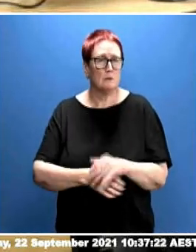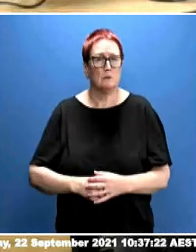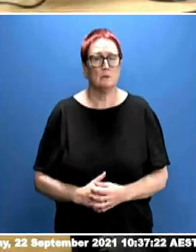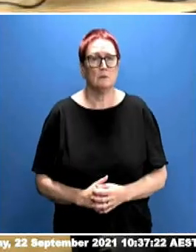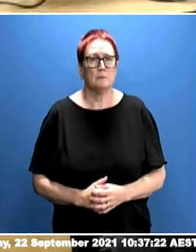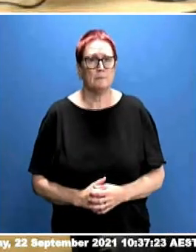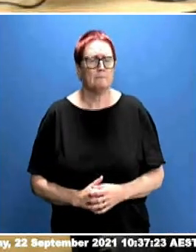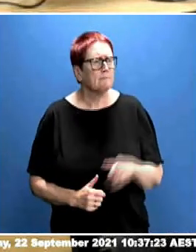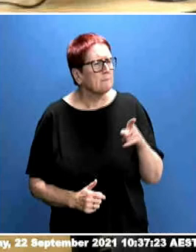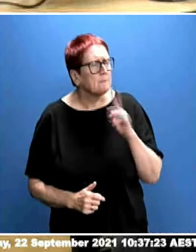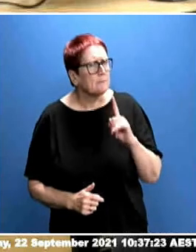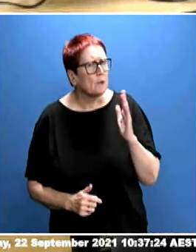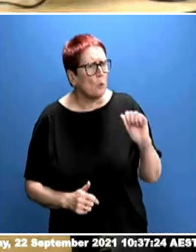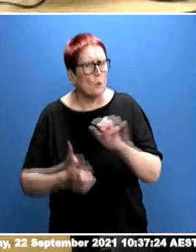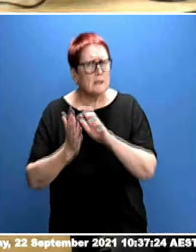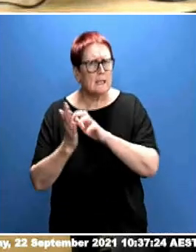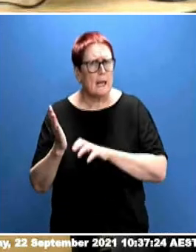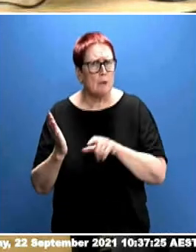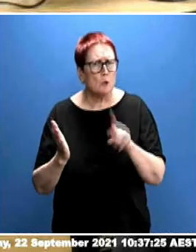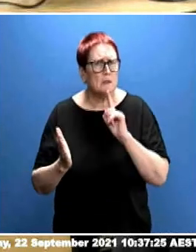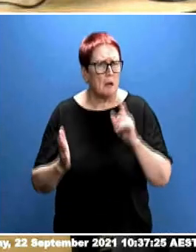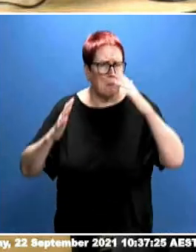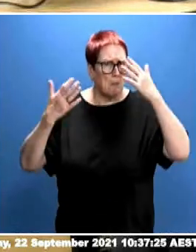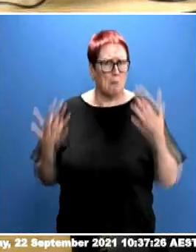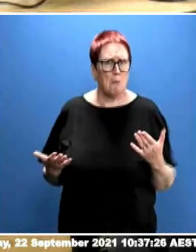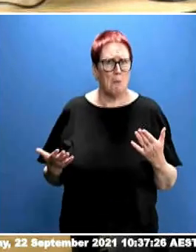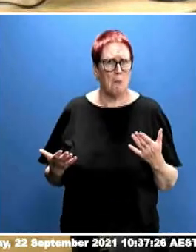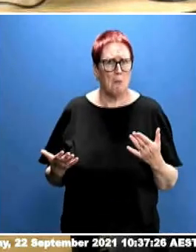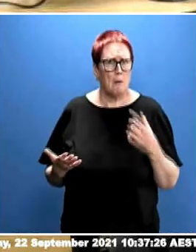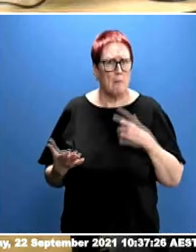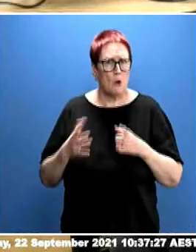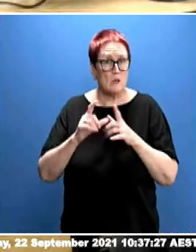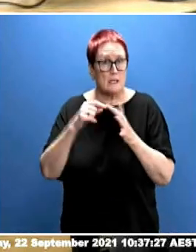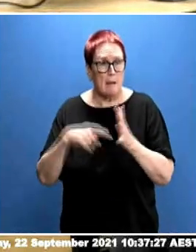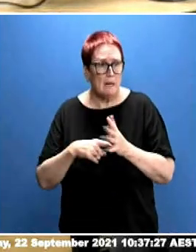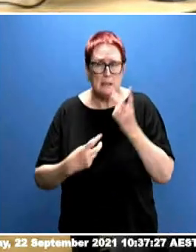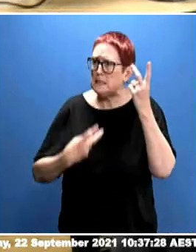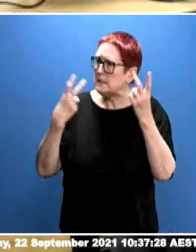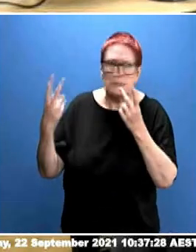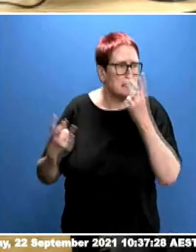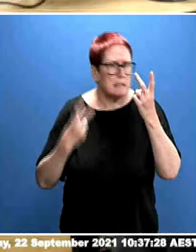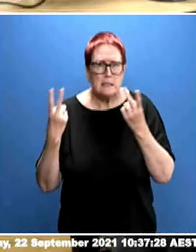In your statement you say that you weren't aware that that was because the Department was looking for a suitable carer?